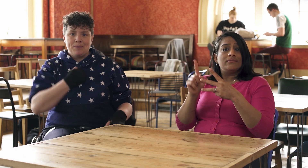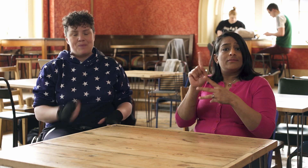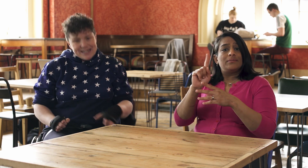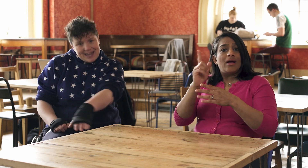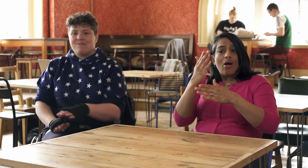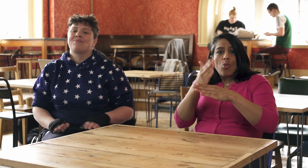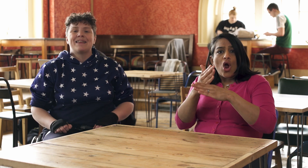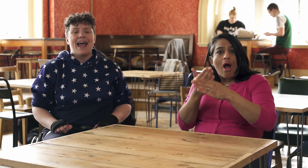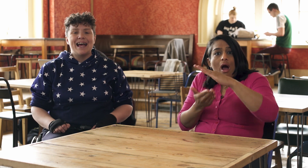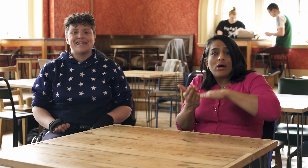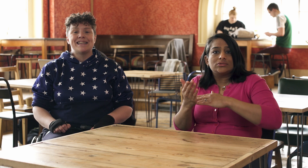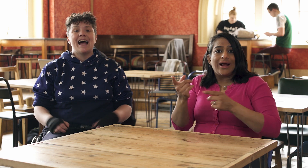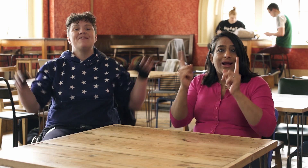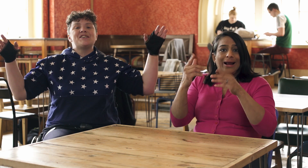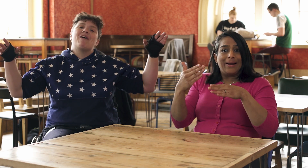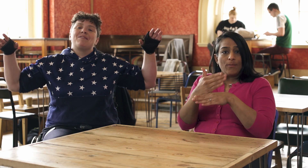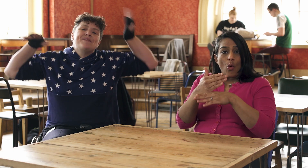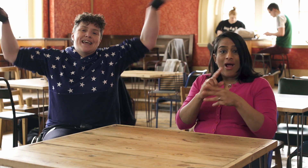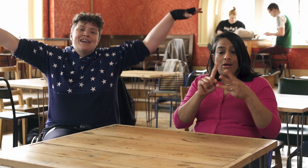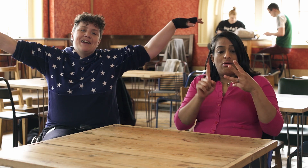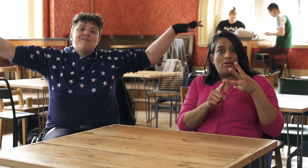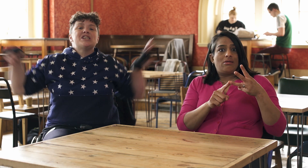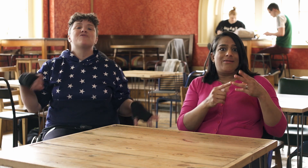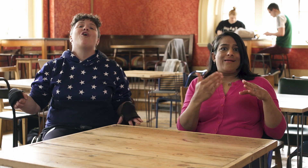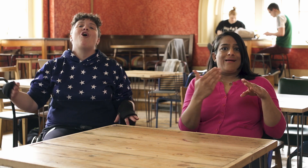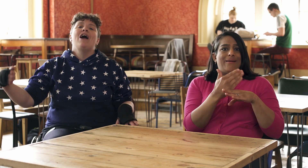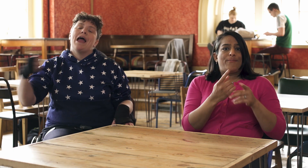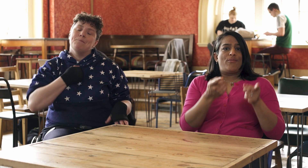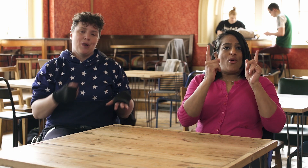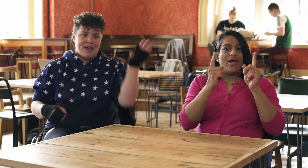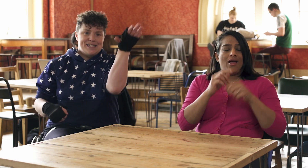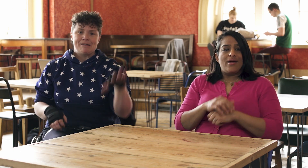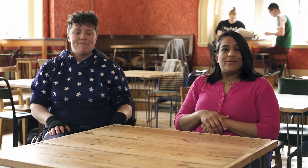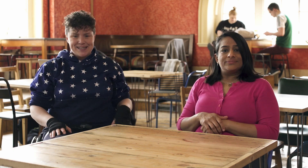biscuit, cats and this one which is for employers. biscuit